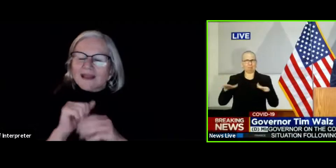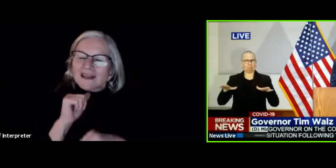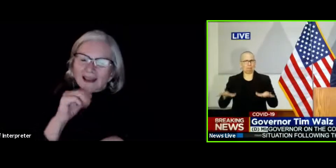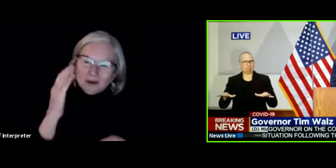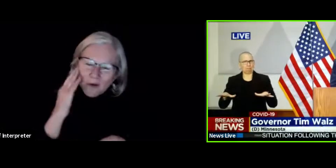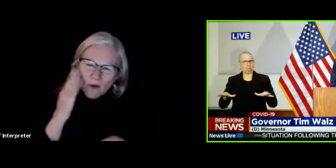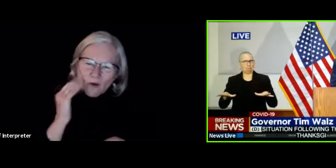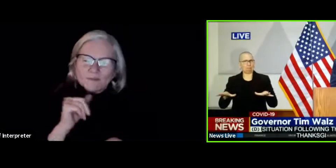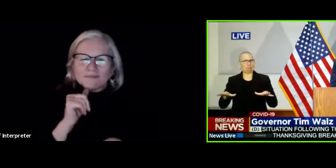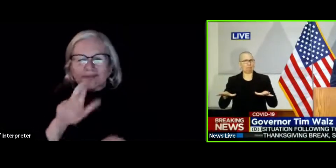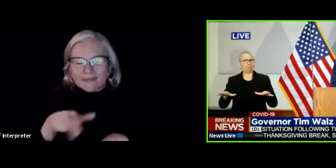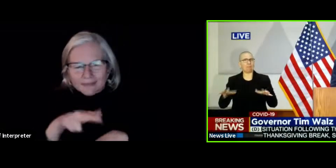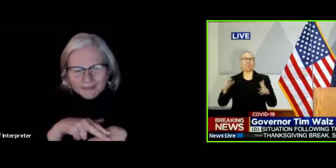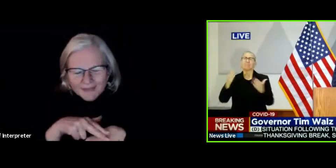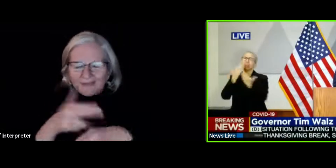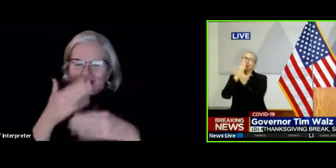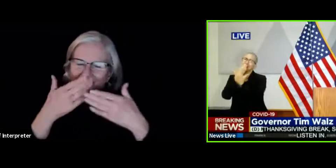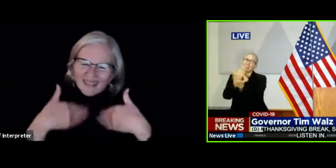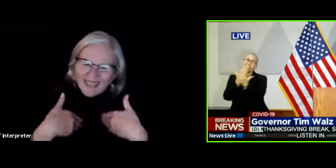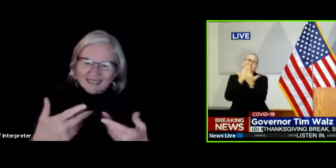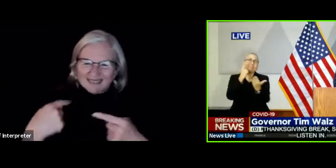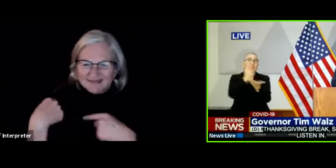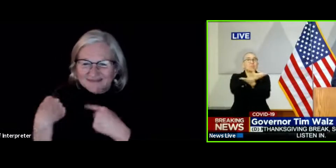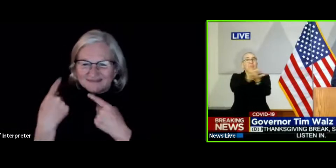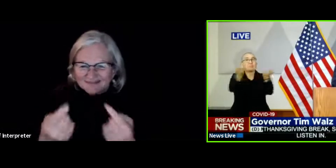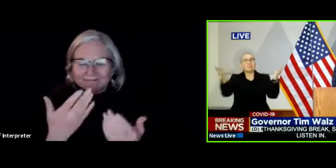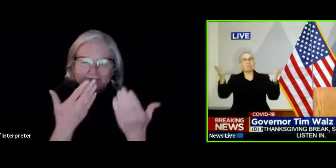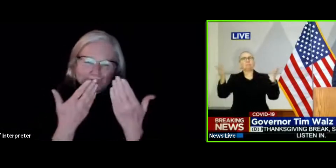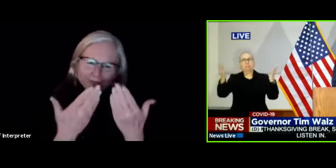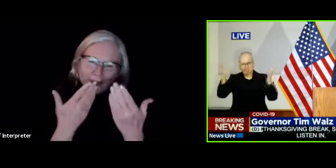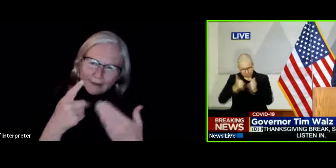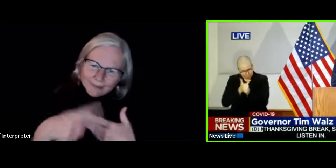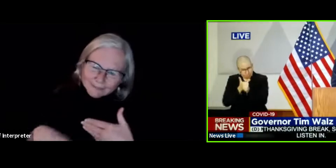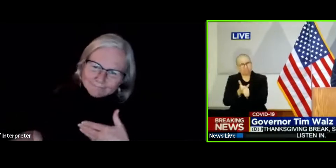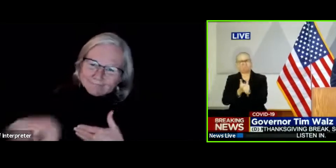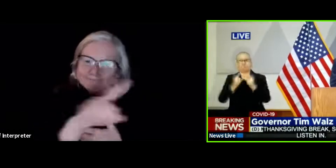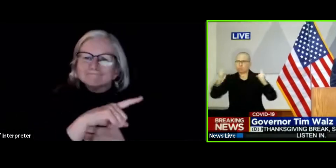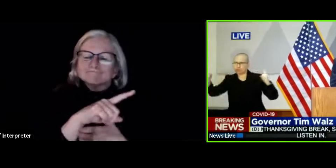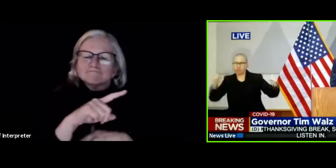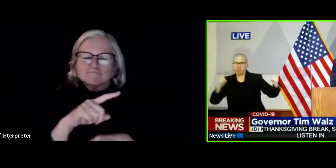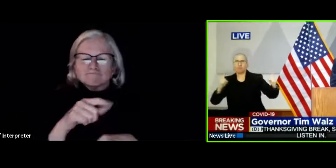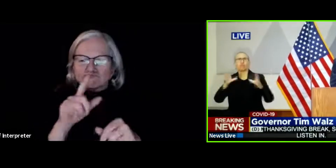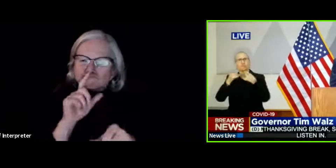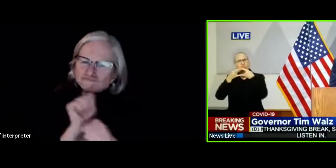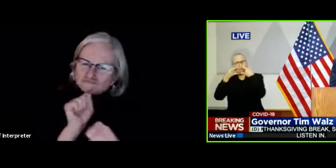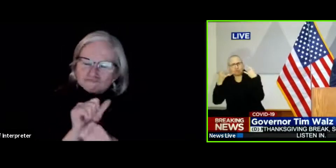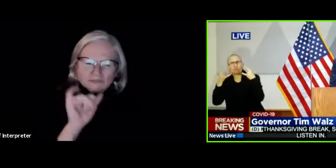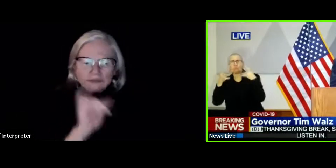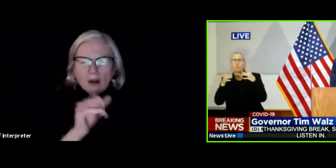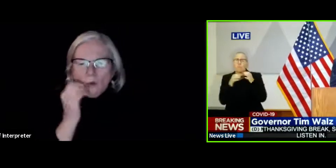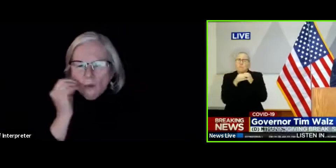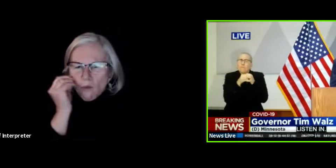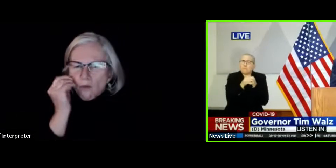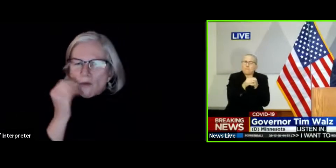I WANT TO THANK EVERYONE WHO MADE THAT EFFORT TO SOCIALLY DISTANCE, TO STAY WITH YOUR FAMILY, TO DO WHAT WE'VE BEEN ASKING TO PROTECT THE FRONT-LINE HEALTH